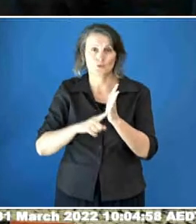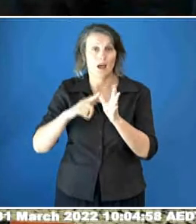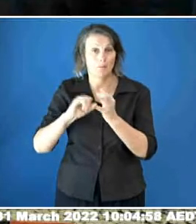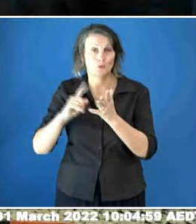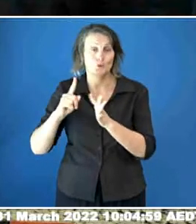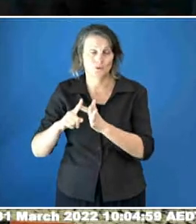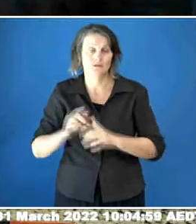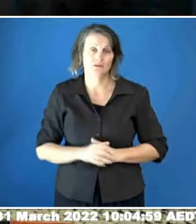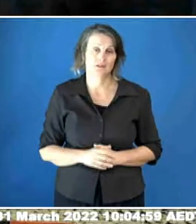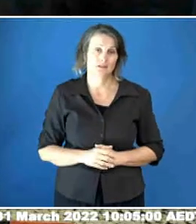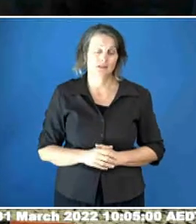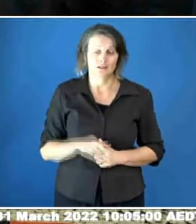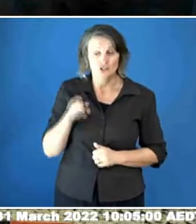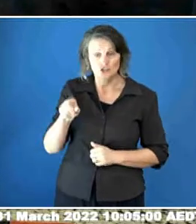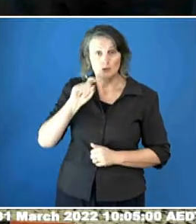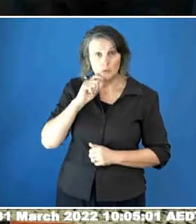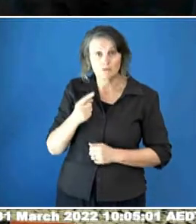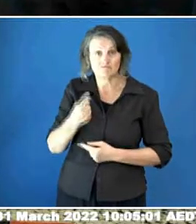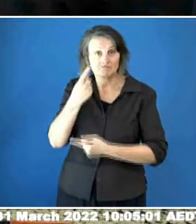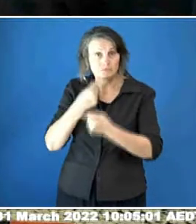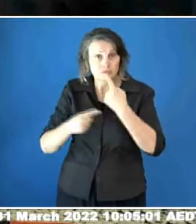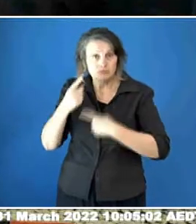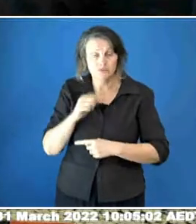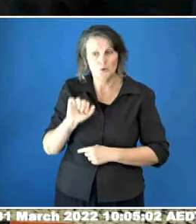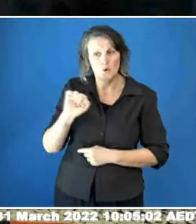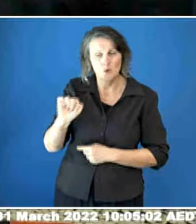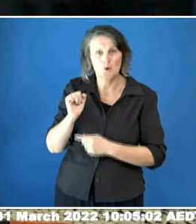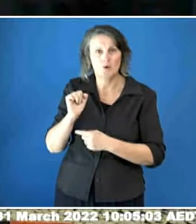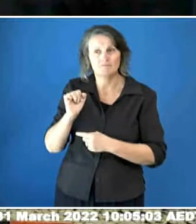And Ms Crawford will tell you about her experiences of domestic and financial